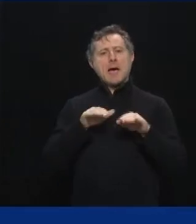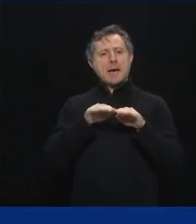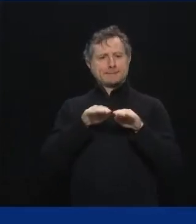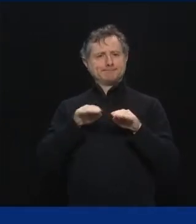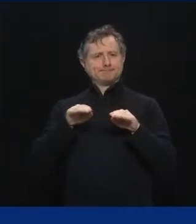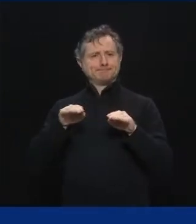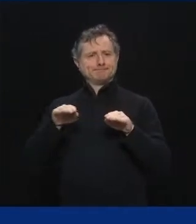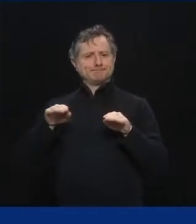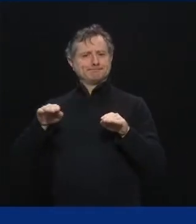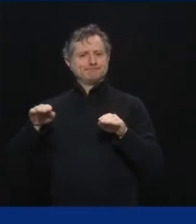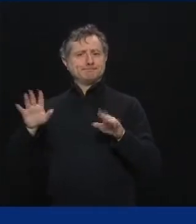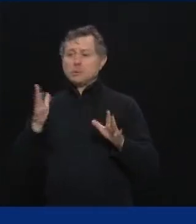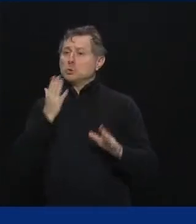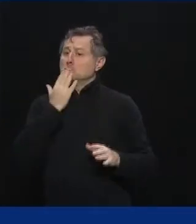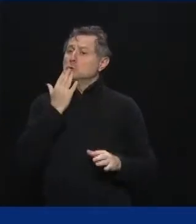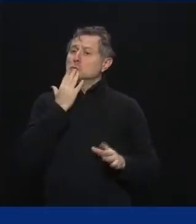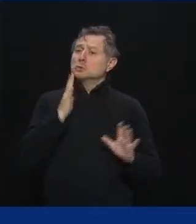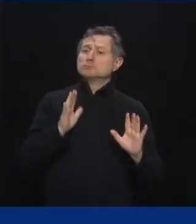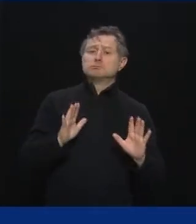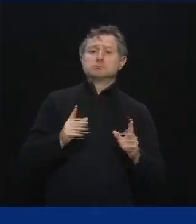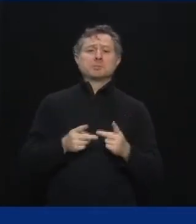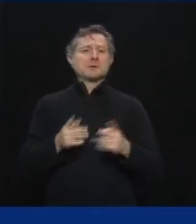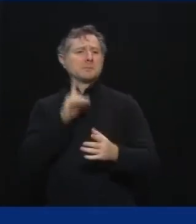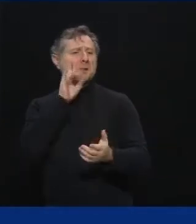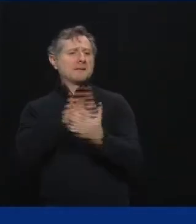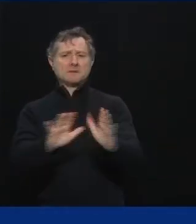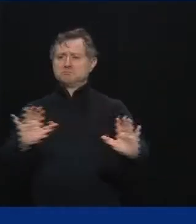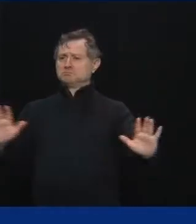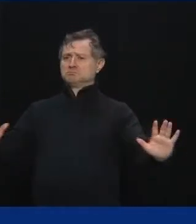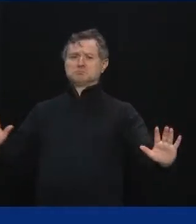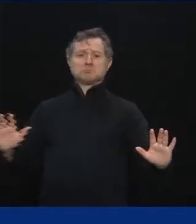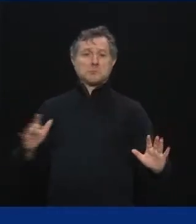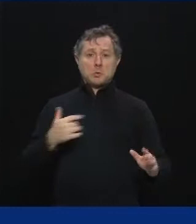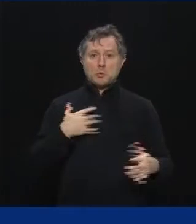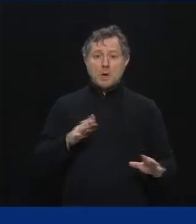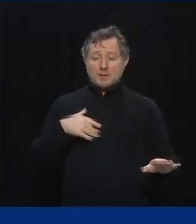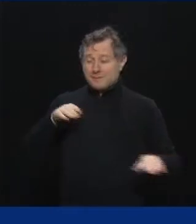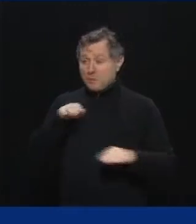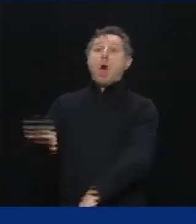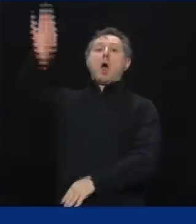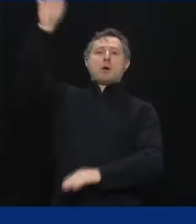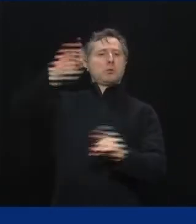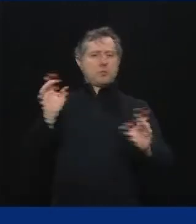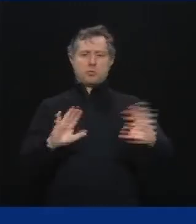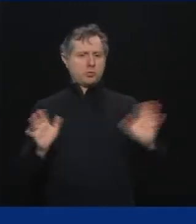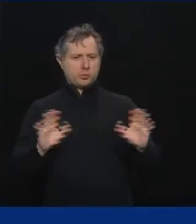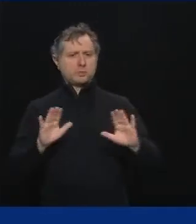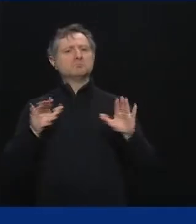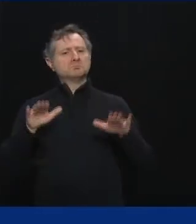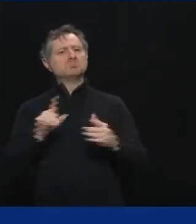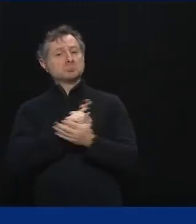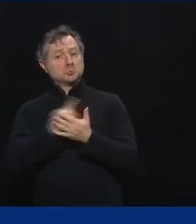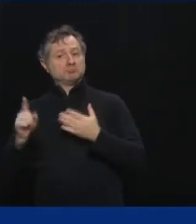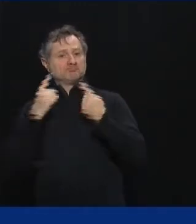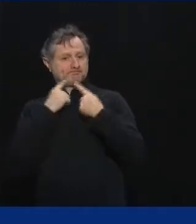2.5% IS OUR MOST RECENT DATA STATEWIDE AND THAT'S OUR REGIONAL POSITIVITY RATE. WE ARE IN A HOLDING PATTERN IN A SENSE.